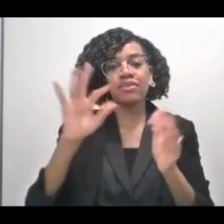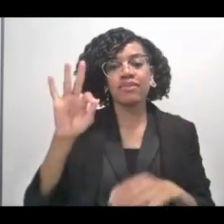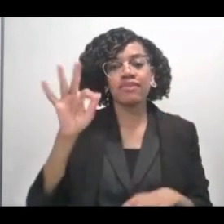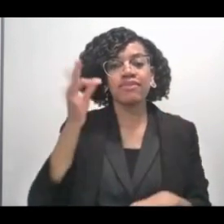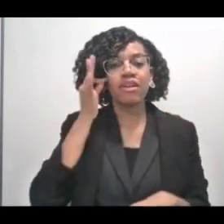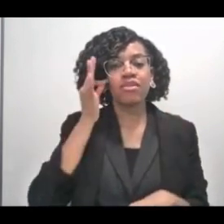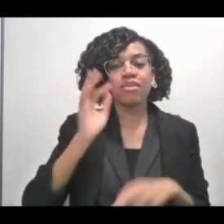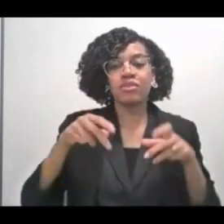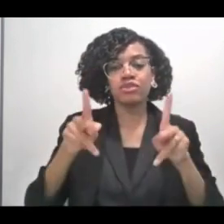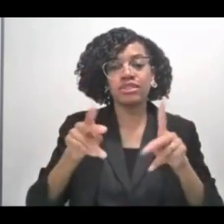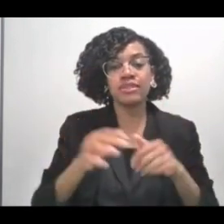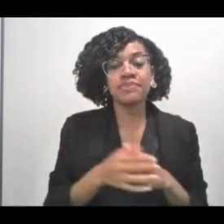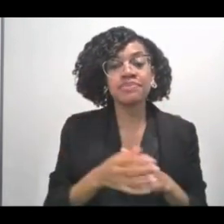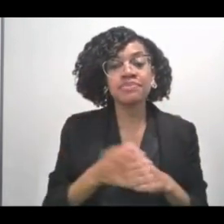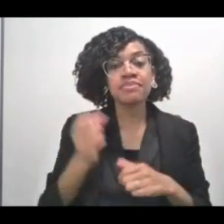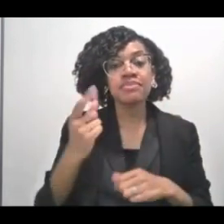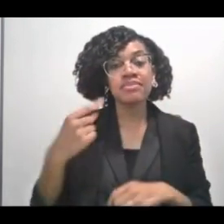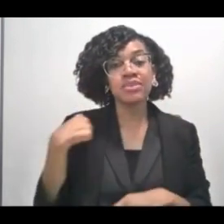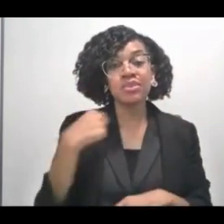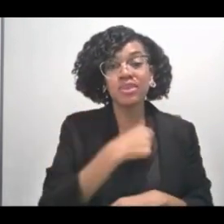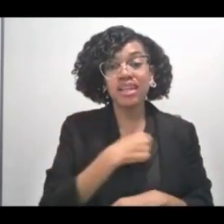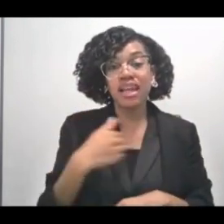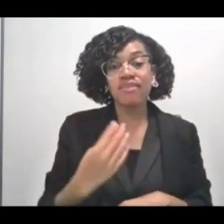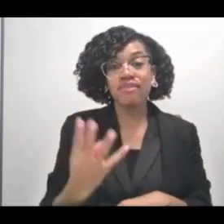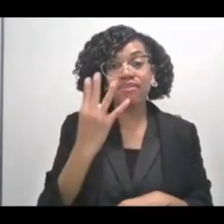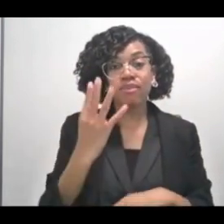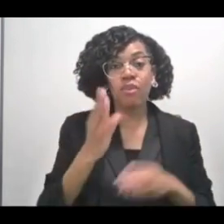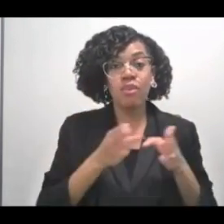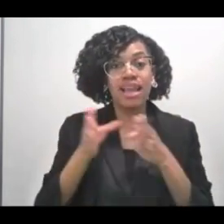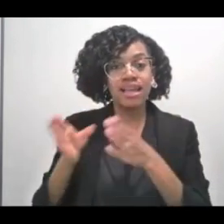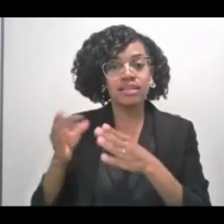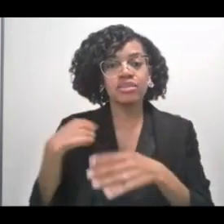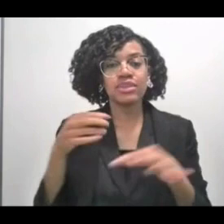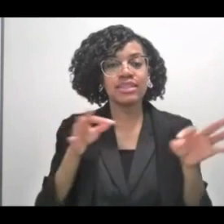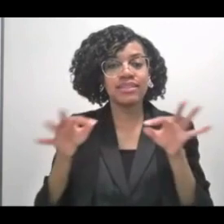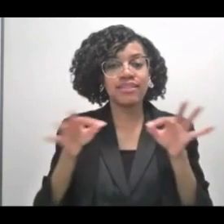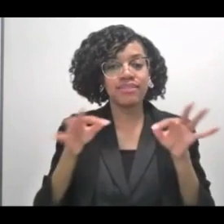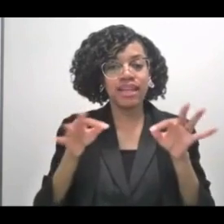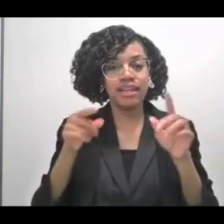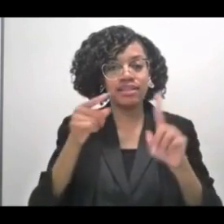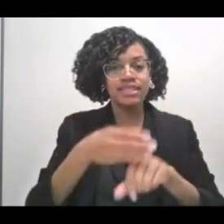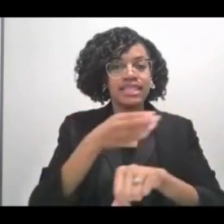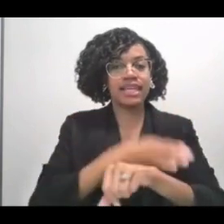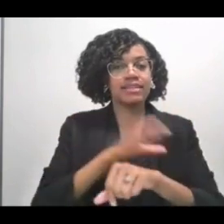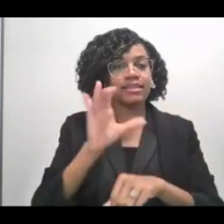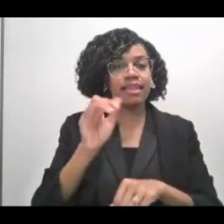four ways that we define enhanced climate resilience. But